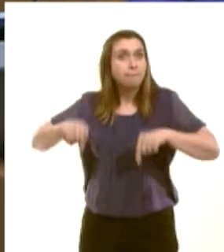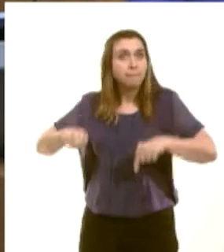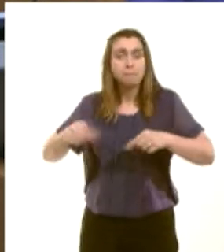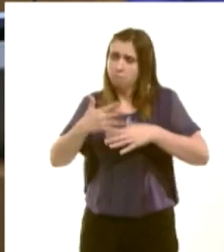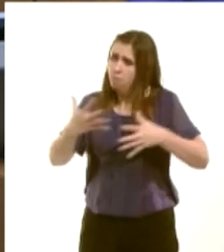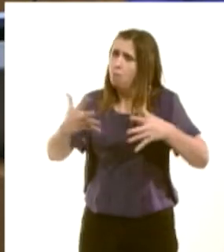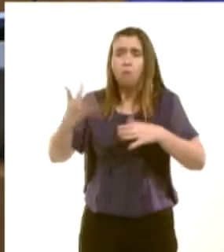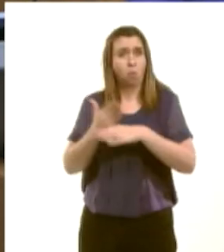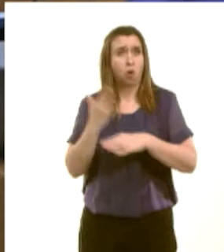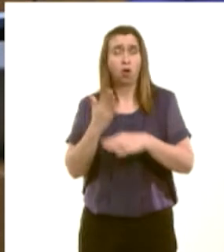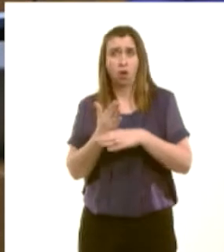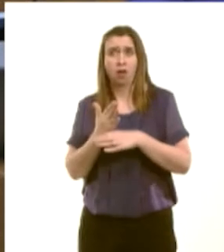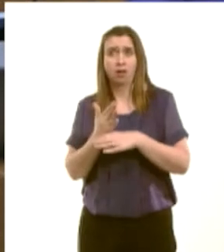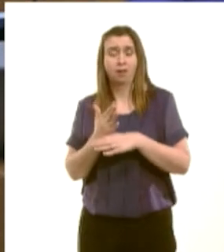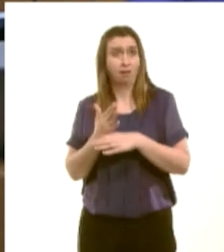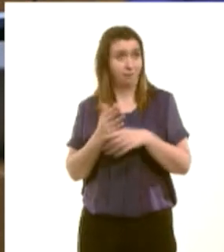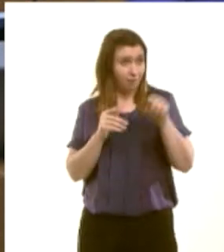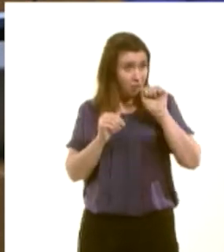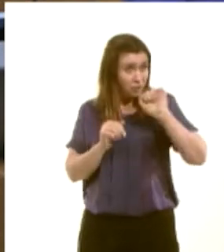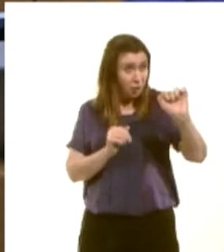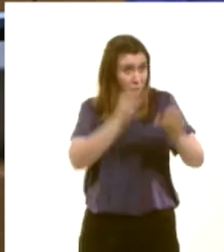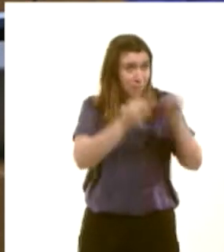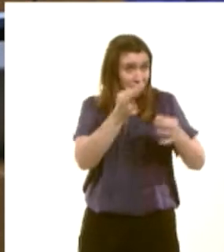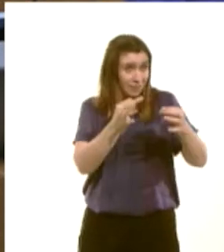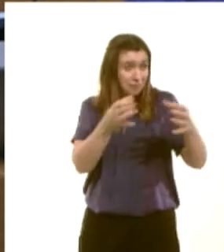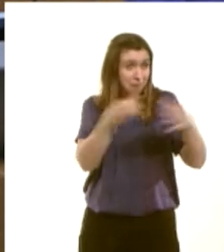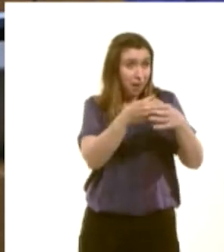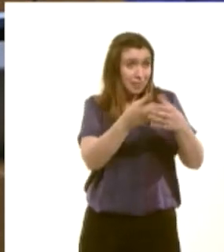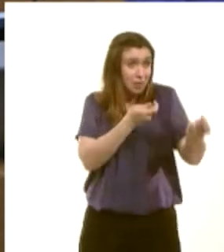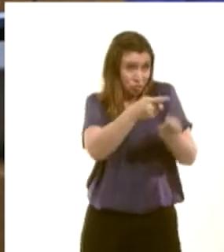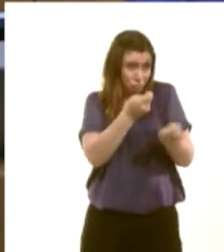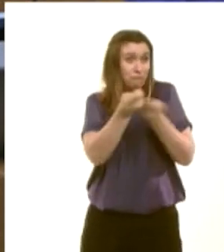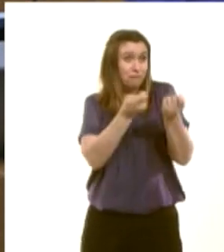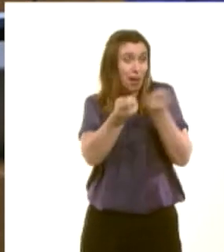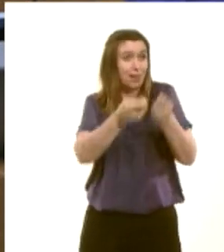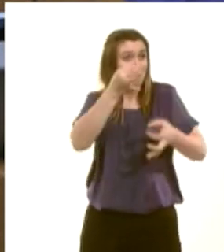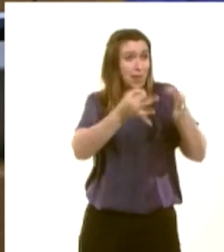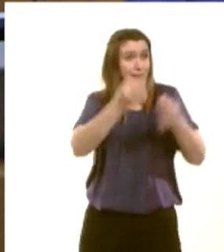I contrast that with when her party ran economic development for four years. We did not see